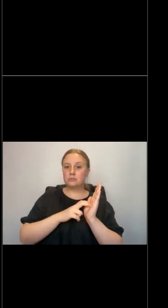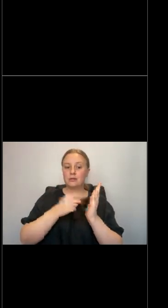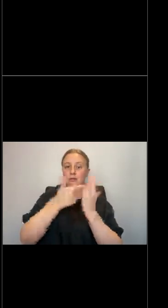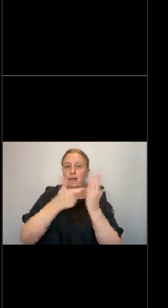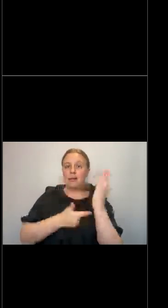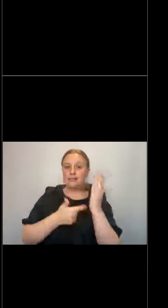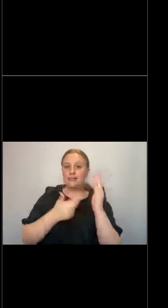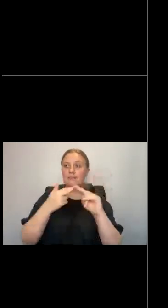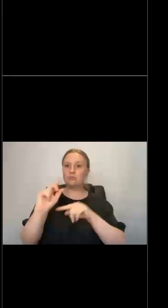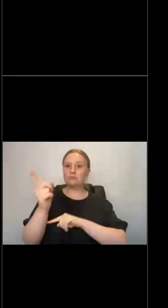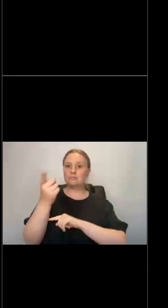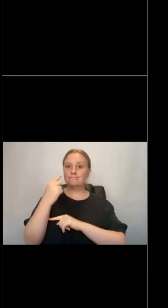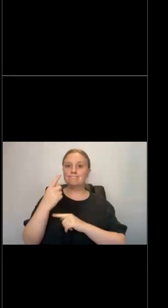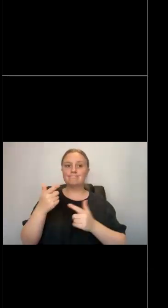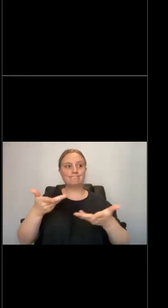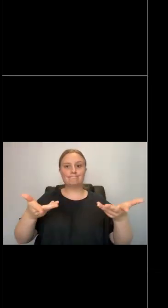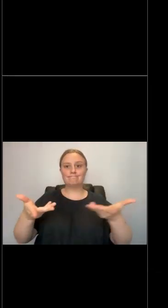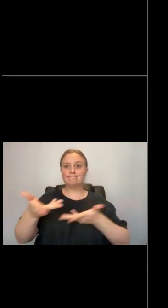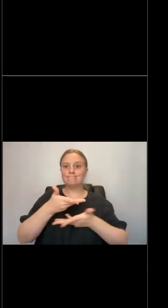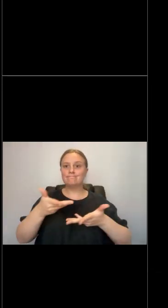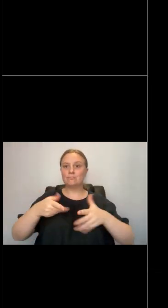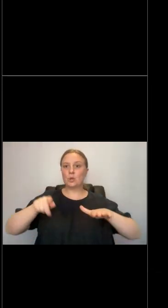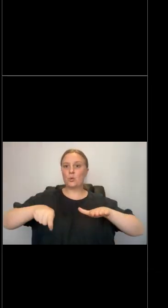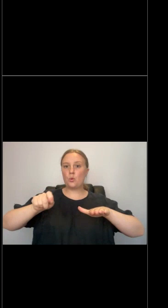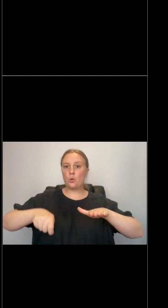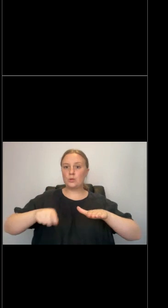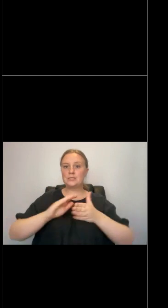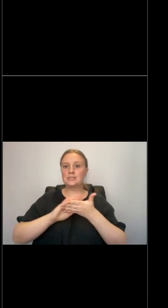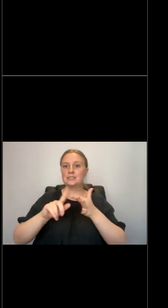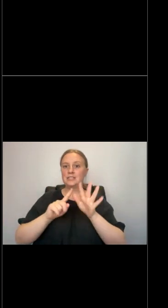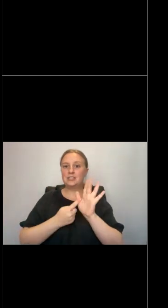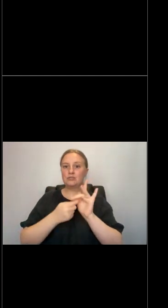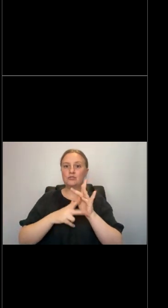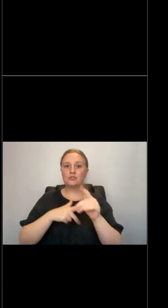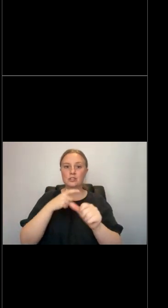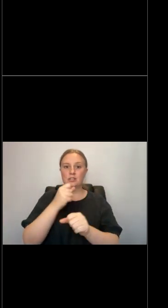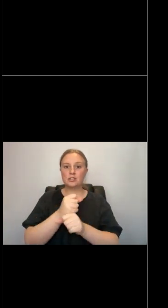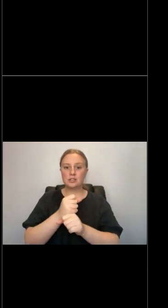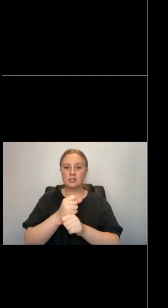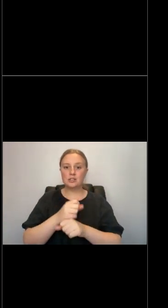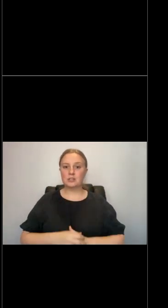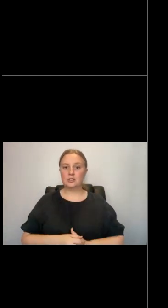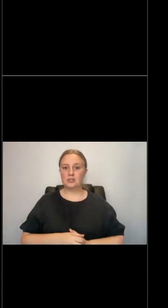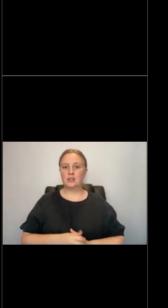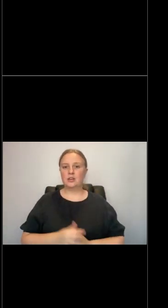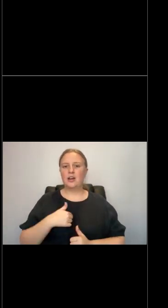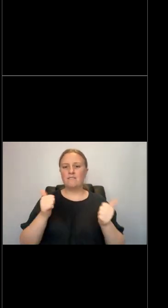Now, I've done a really general diagram here, a flow